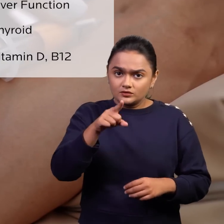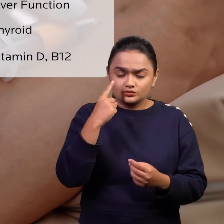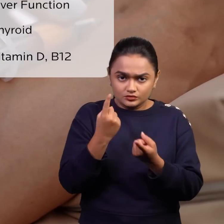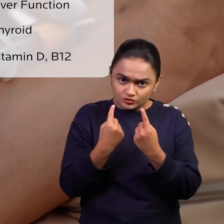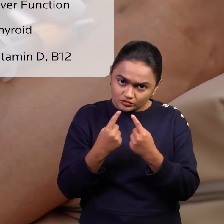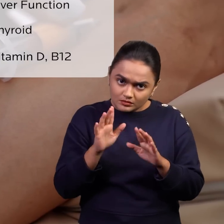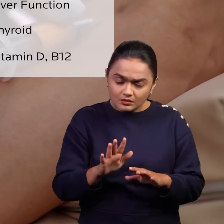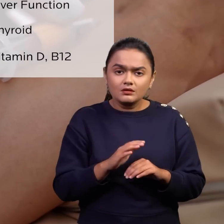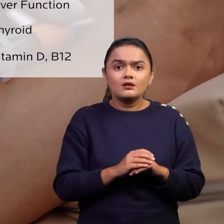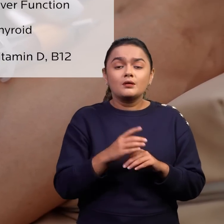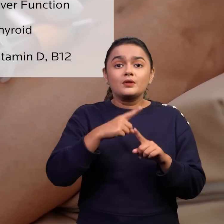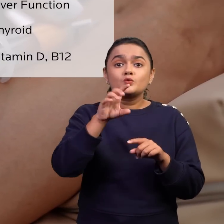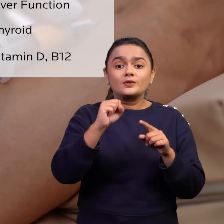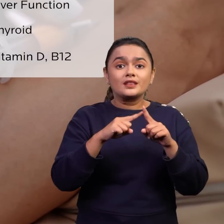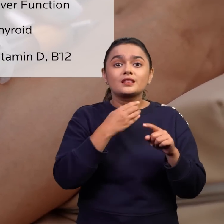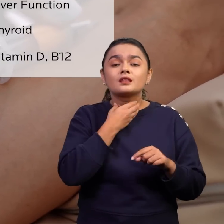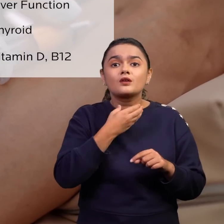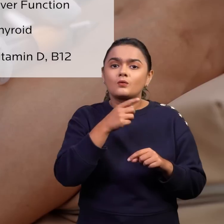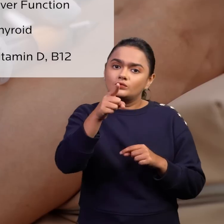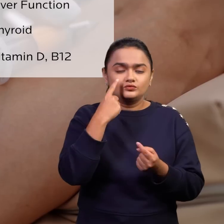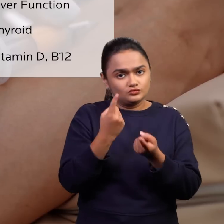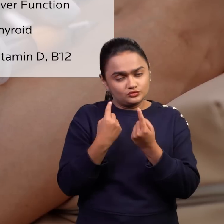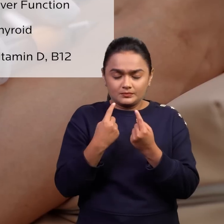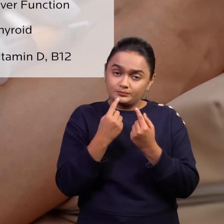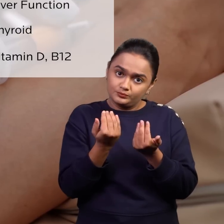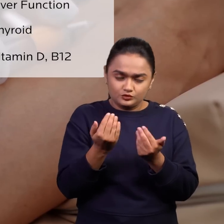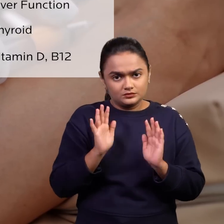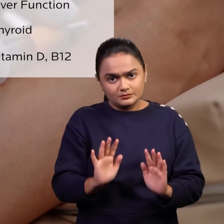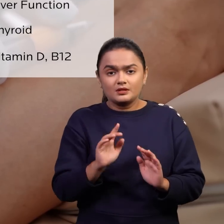liver function test and thyroid test.